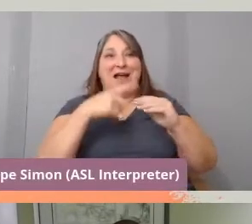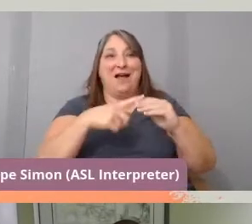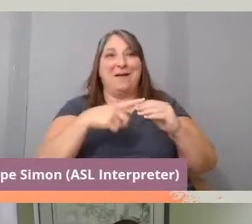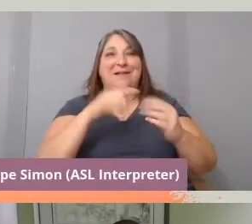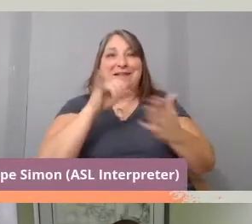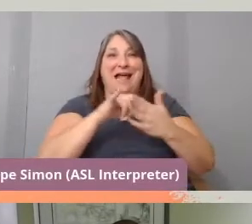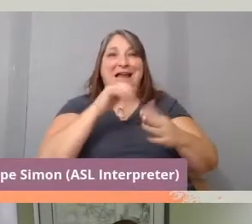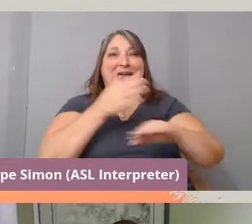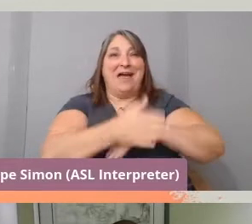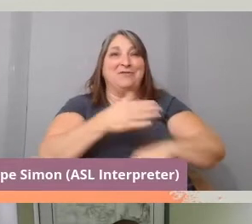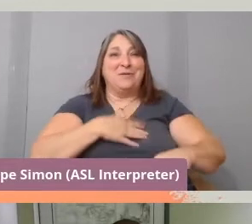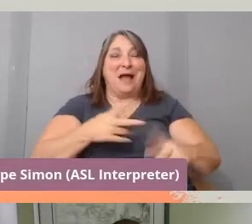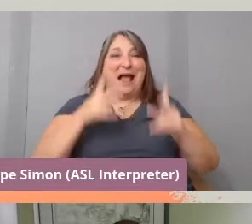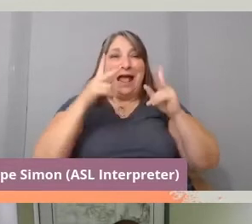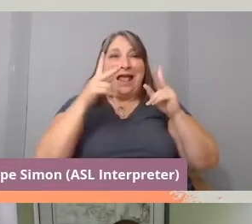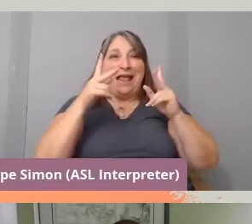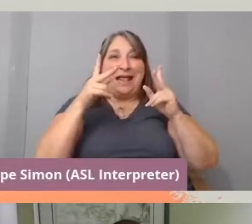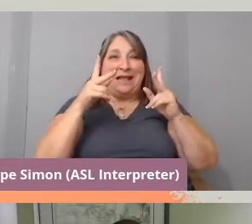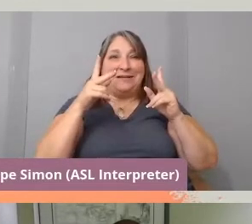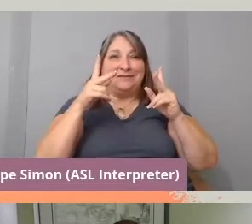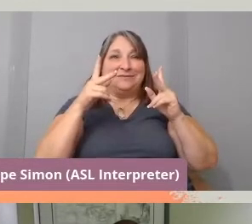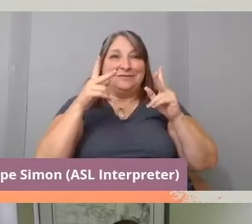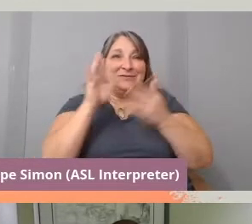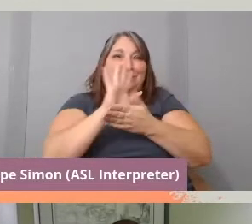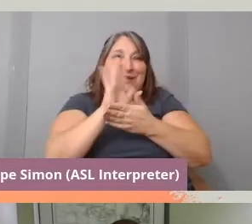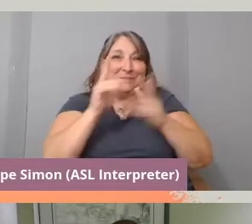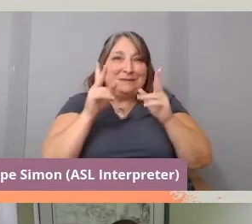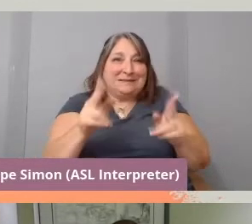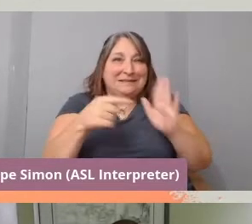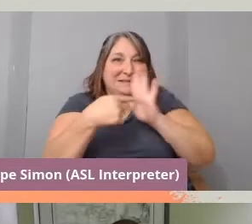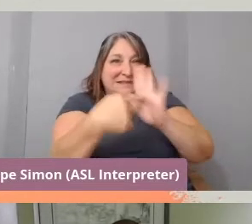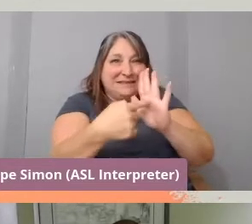but I'll maybe just kind of sneak preview.